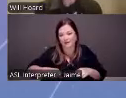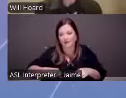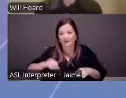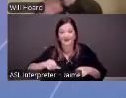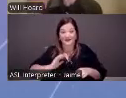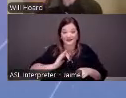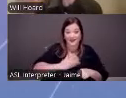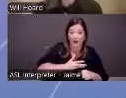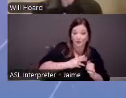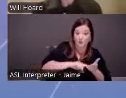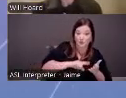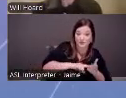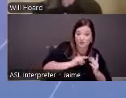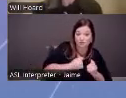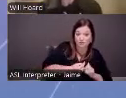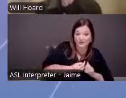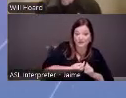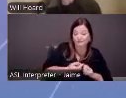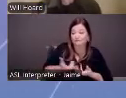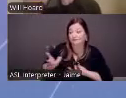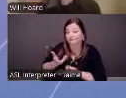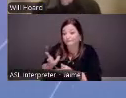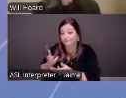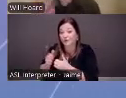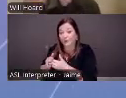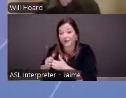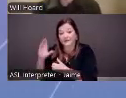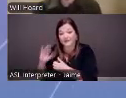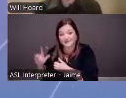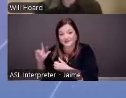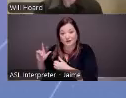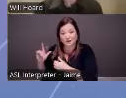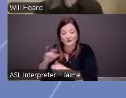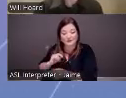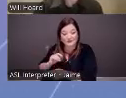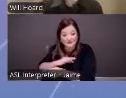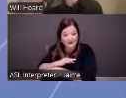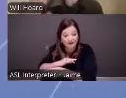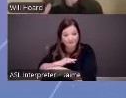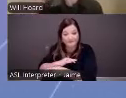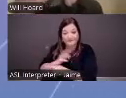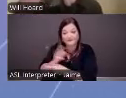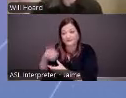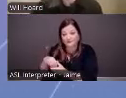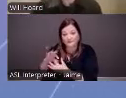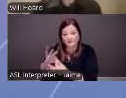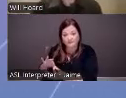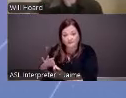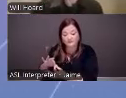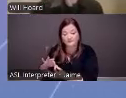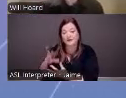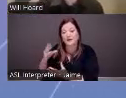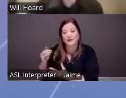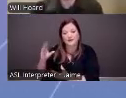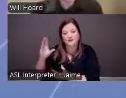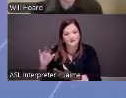team with the CIL staff and the Centers for Independent living we were working with and then the Center for Independent Living staff and the consumers